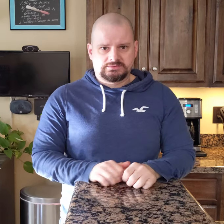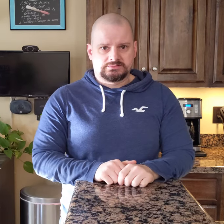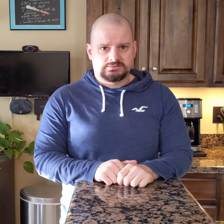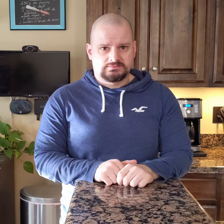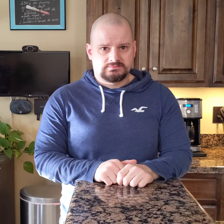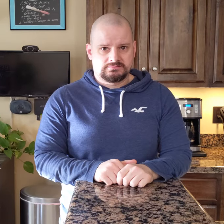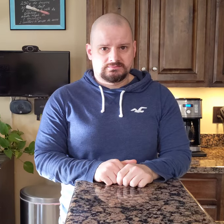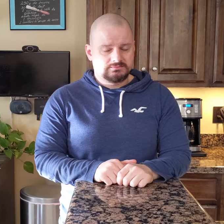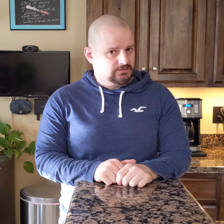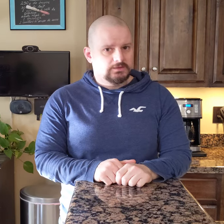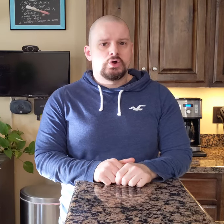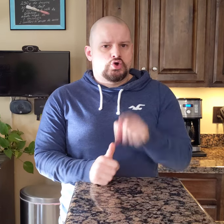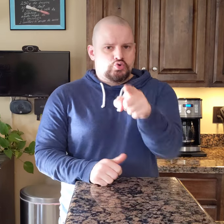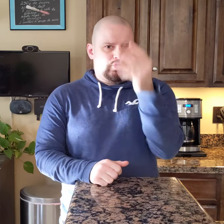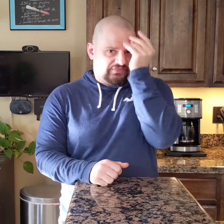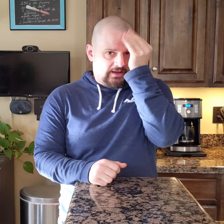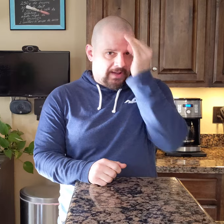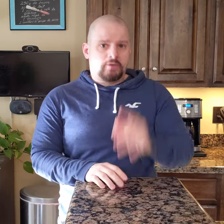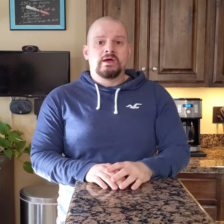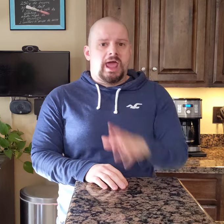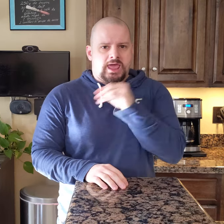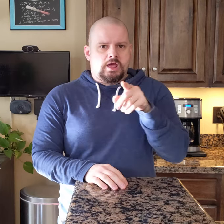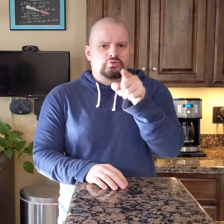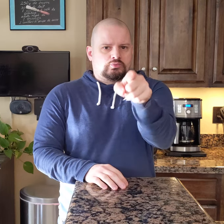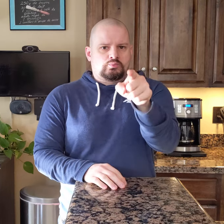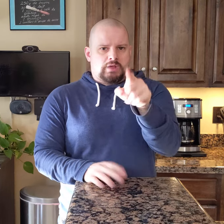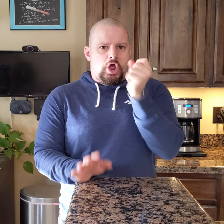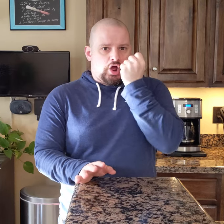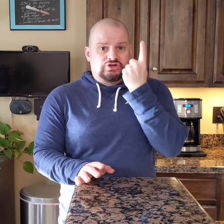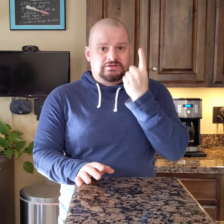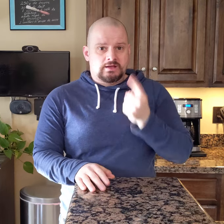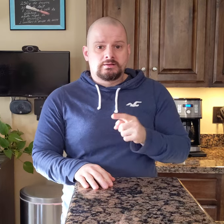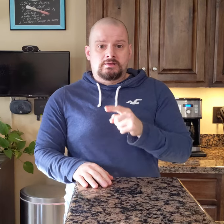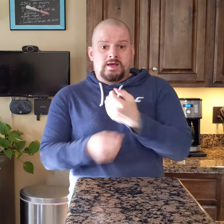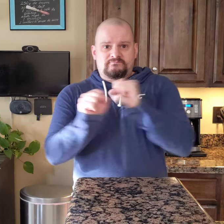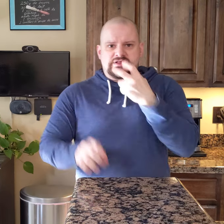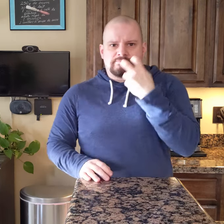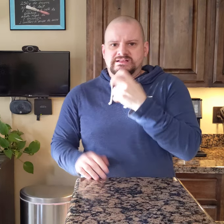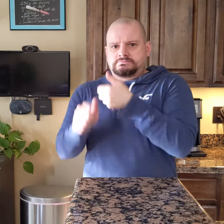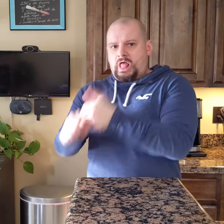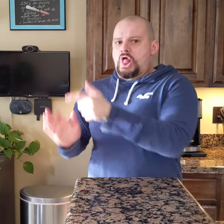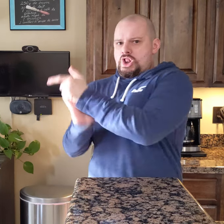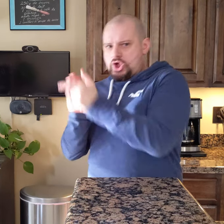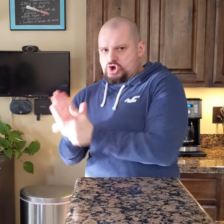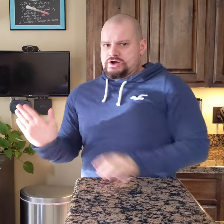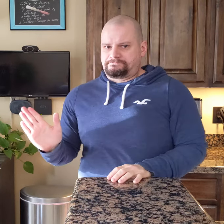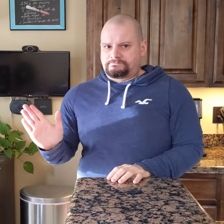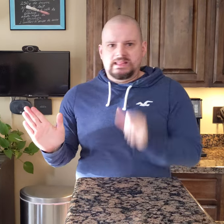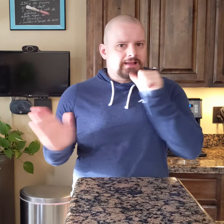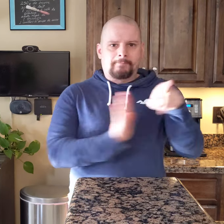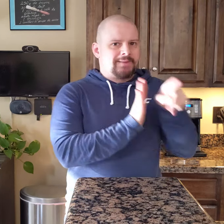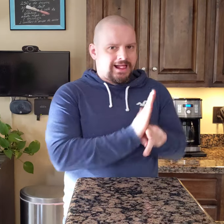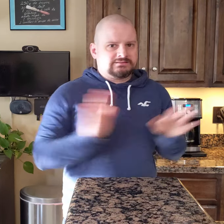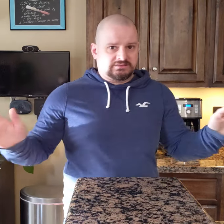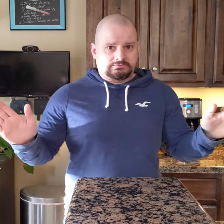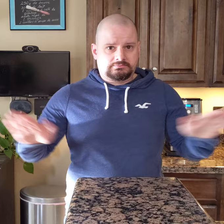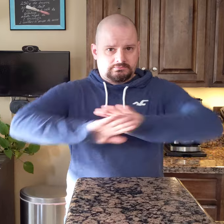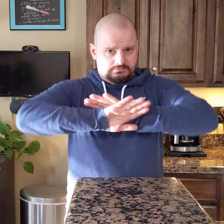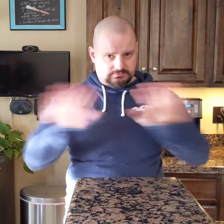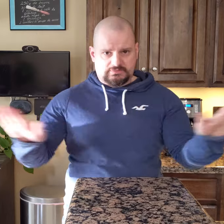You think about it and you have to understand that Freedom of Speech is based on laws. It does not based on policies.